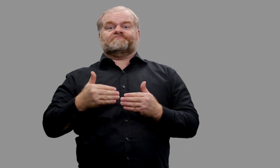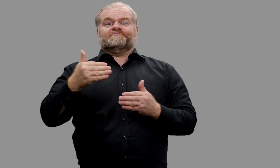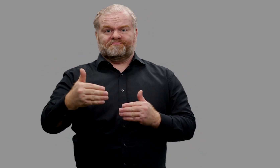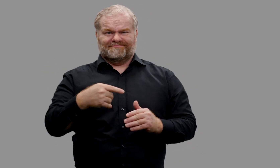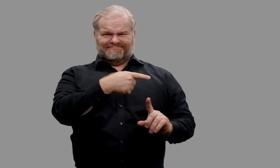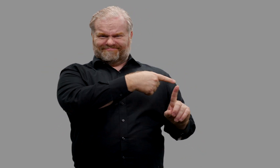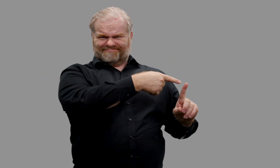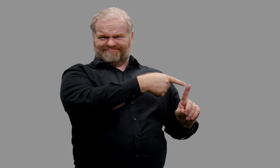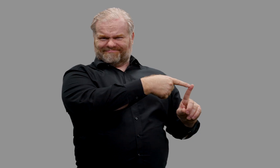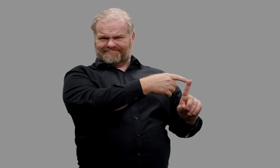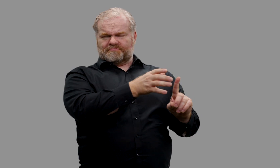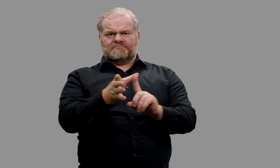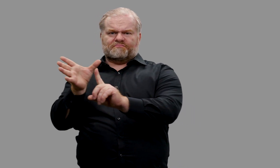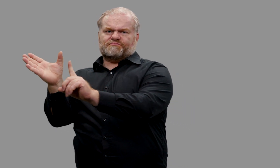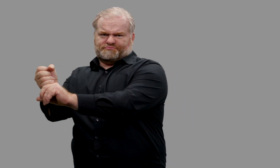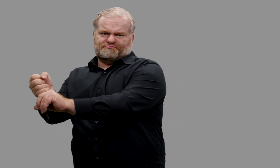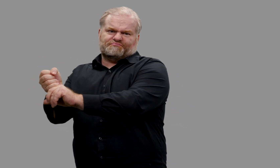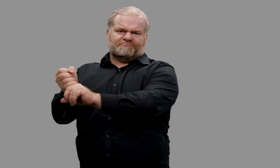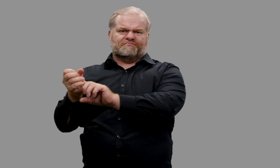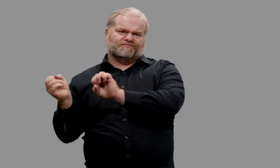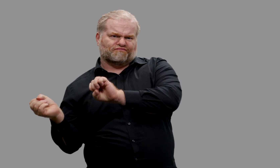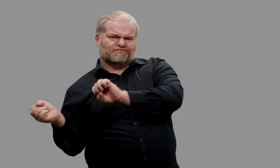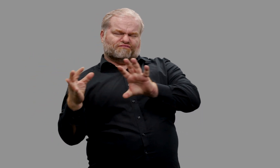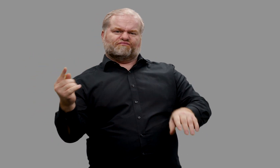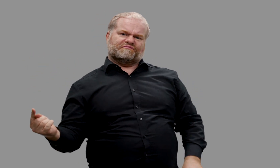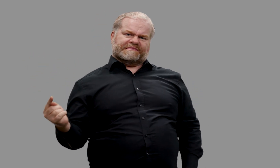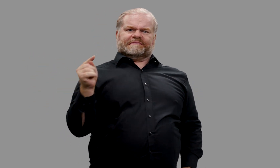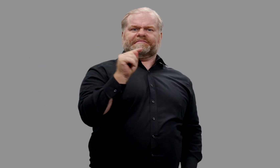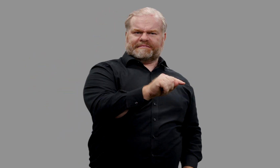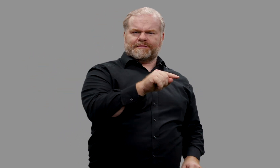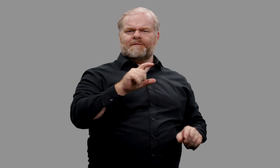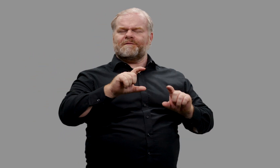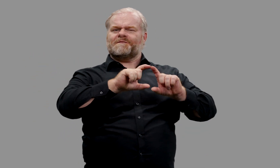Shortly thereafter, she was one of many Jewish forced laborers